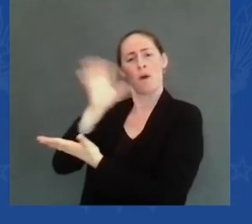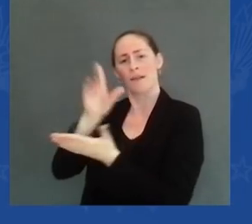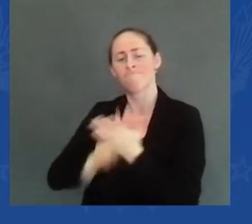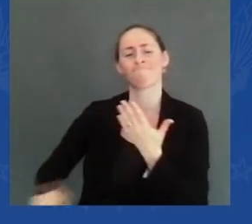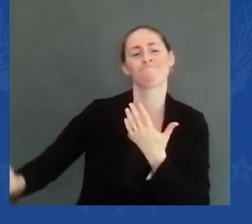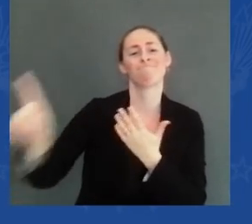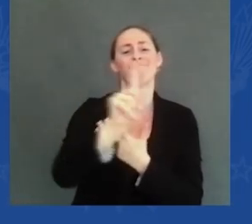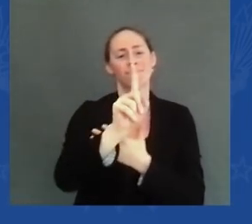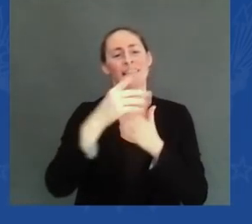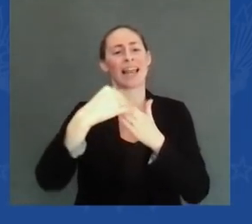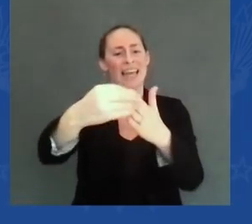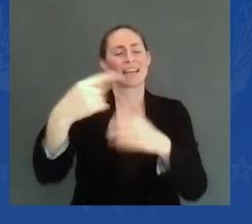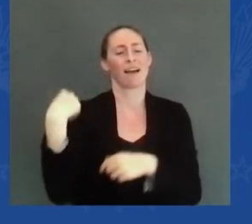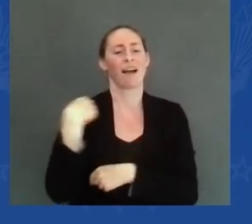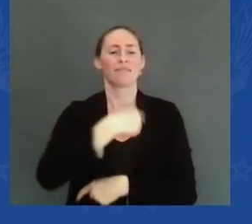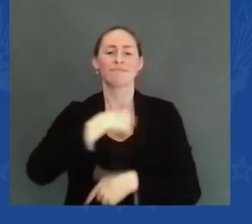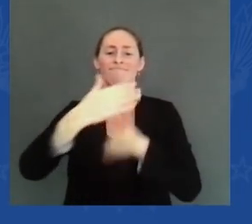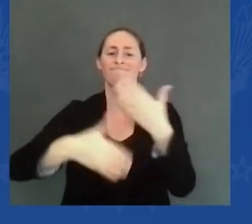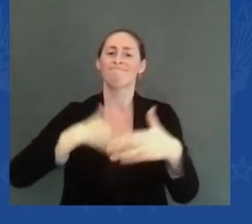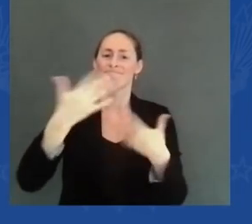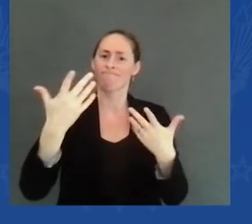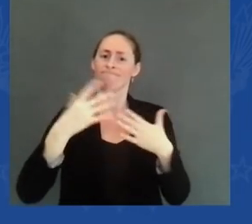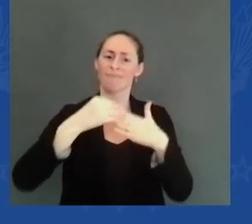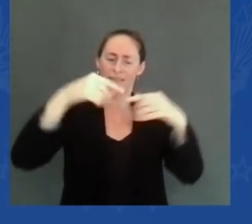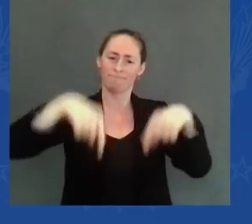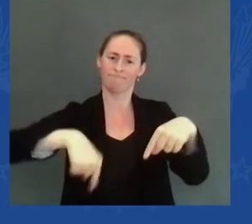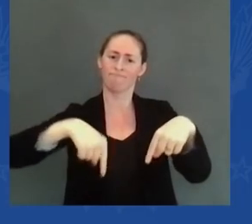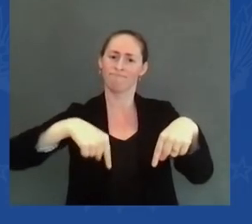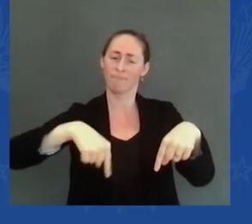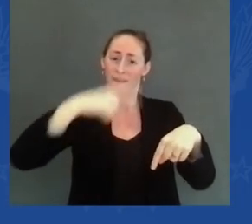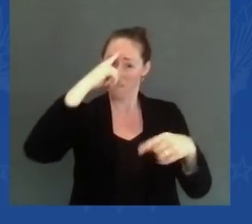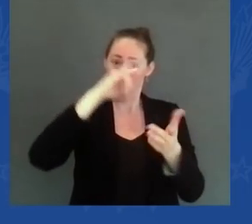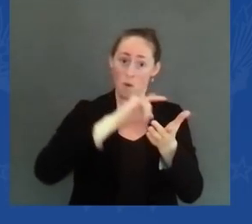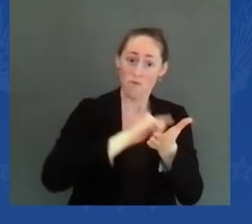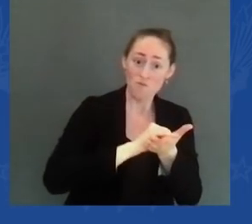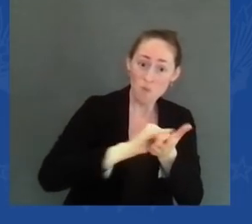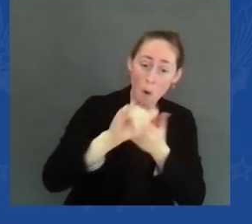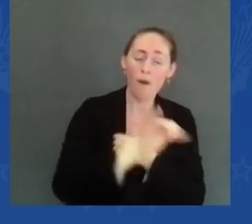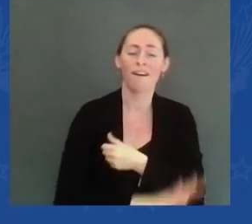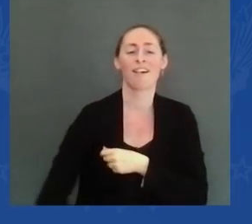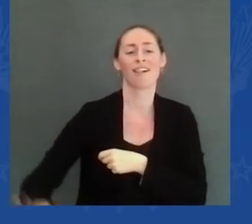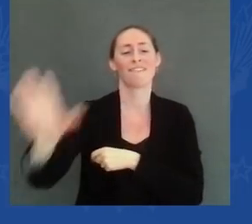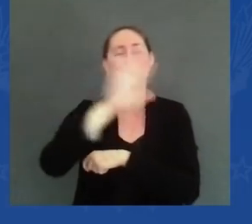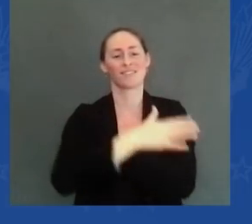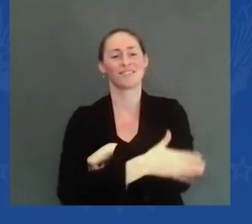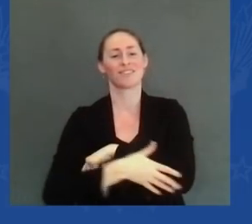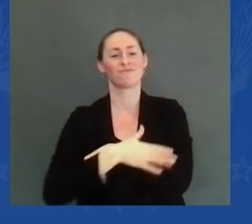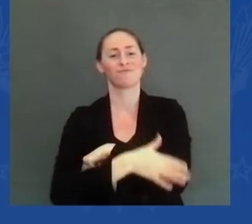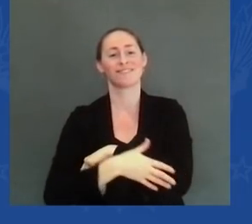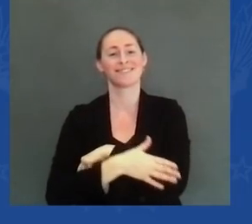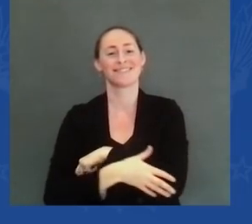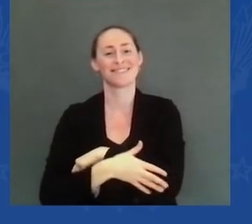for New York and the whole United States of America. Our great President, Joseph Robinette Biden.